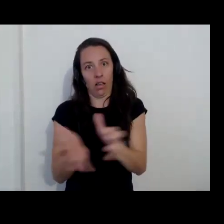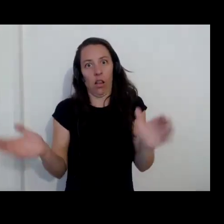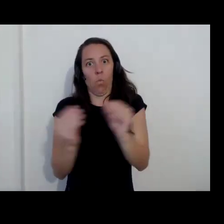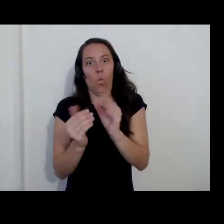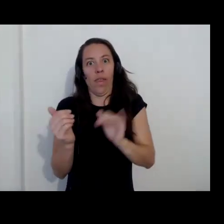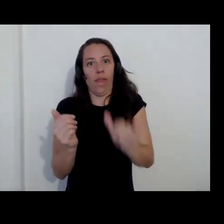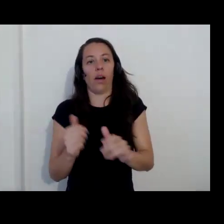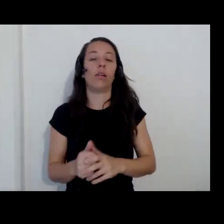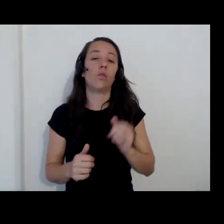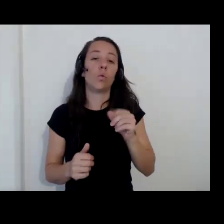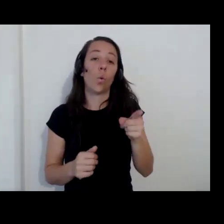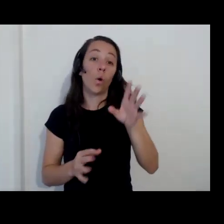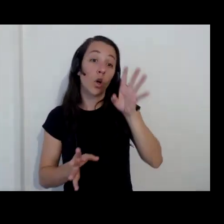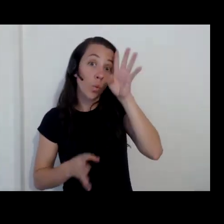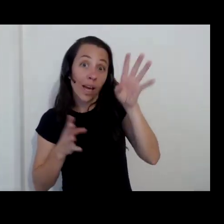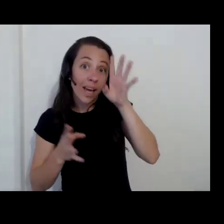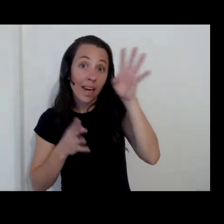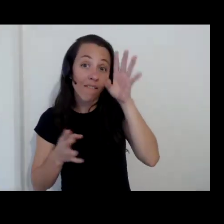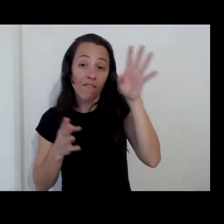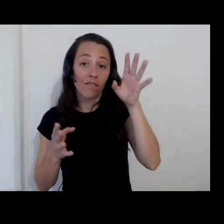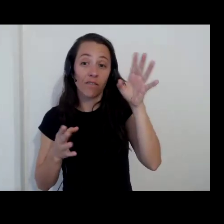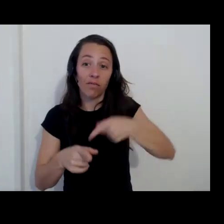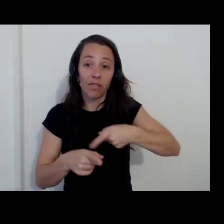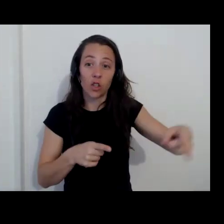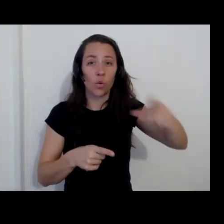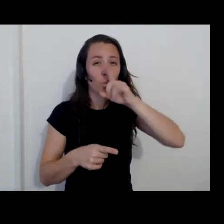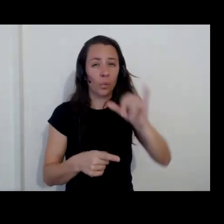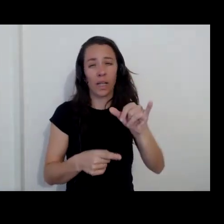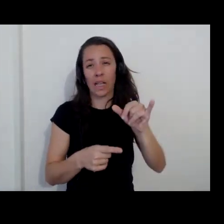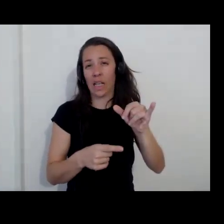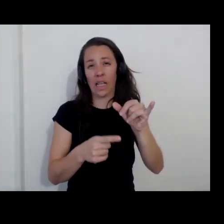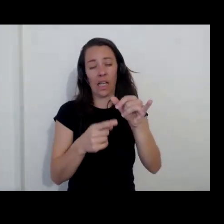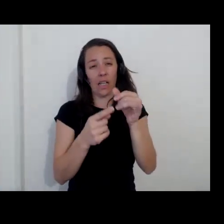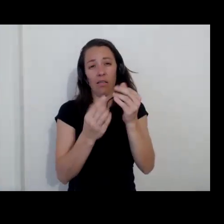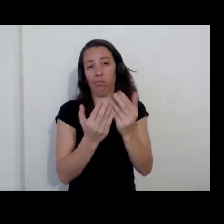The creative sector encompasses a huge array of different career pathways and avenues to go down.